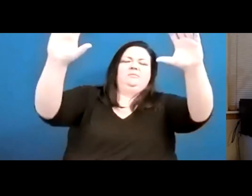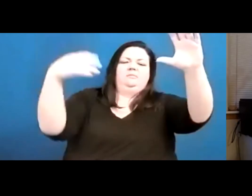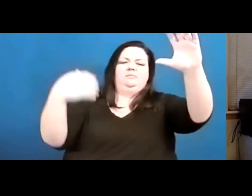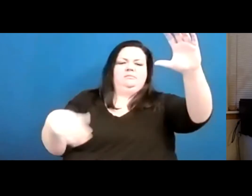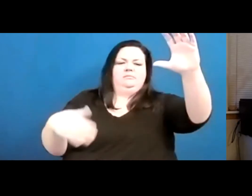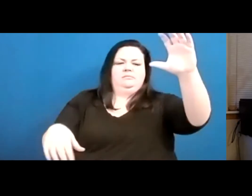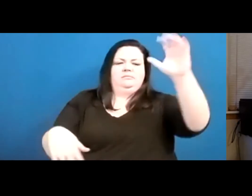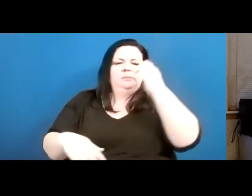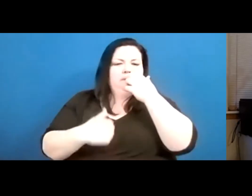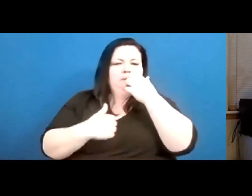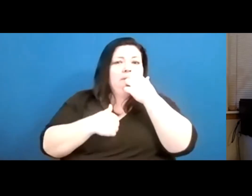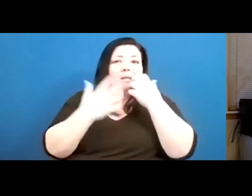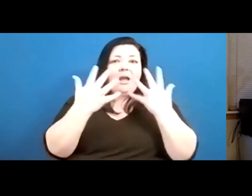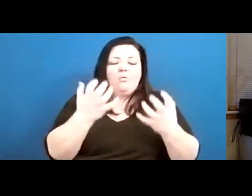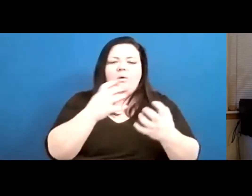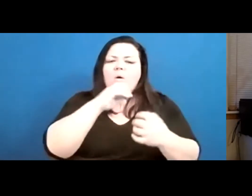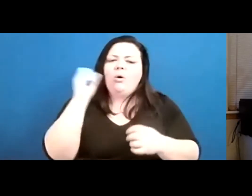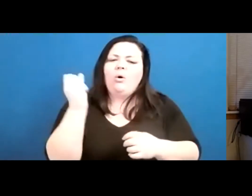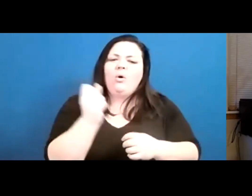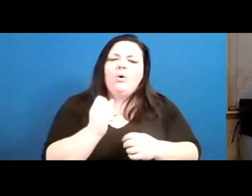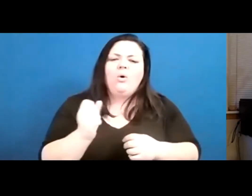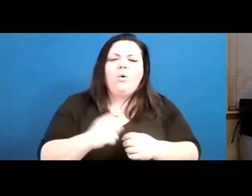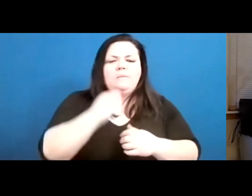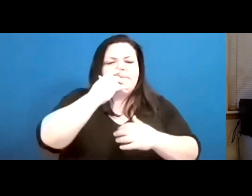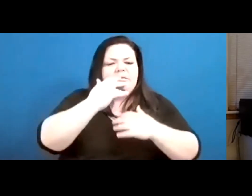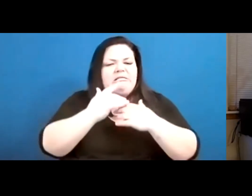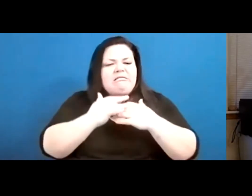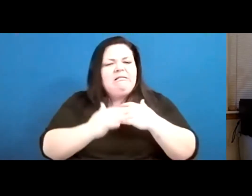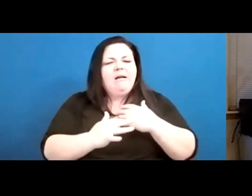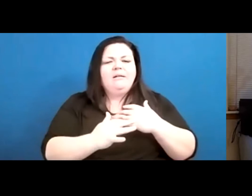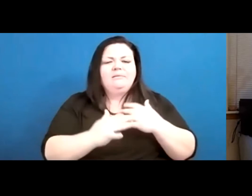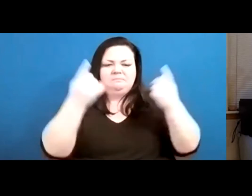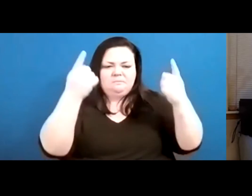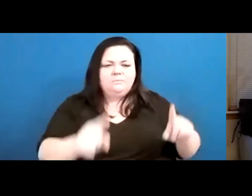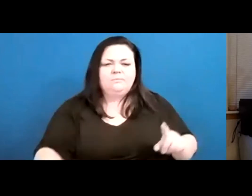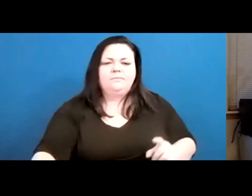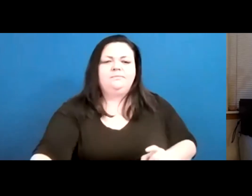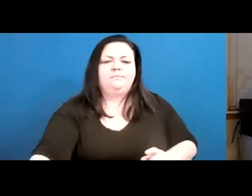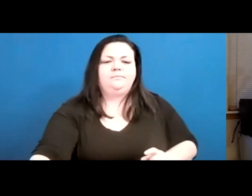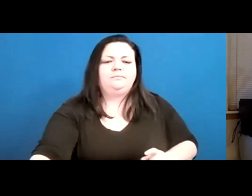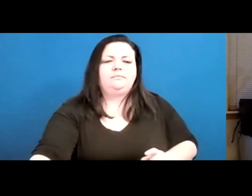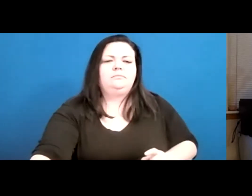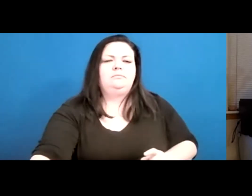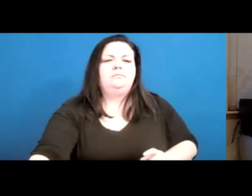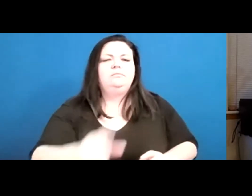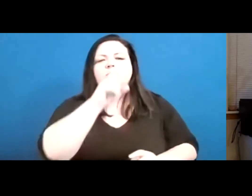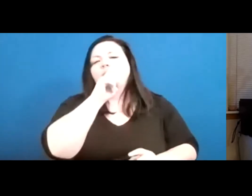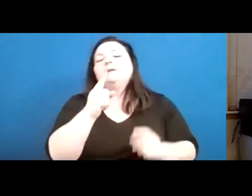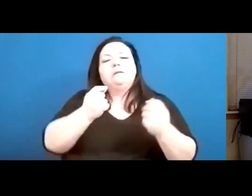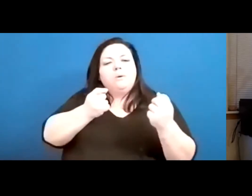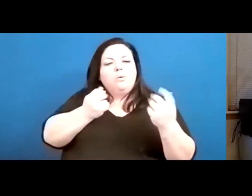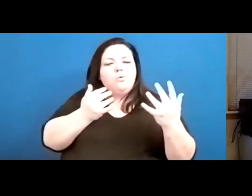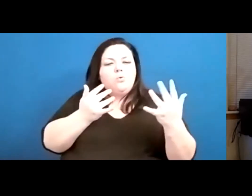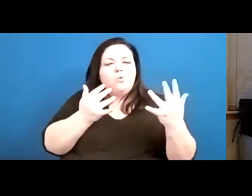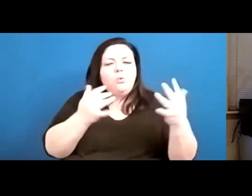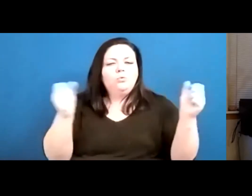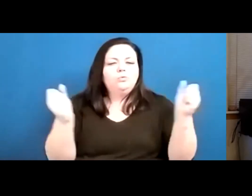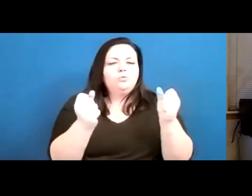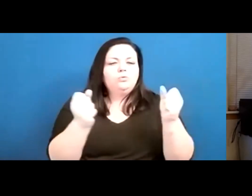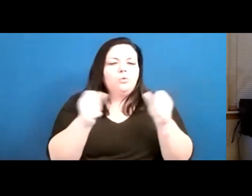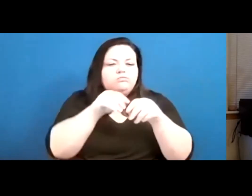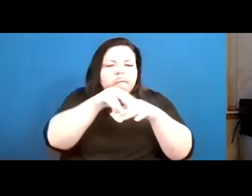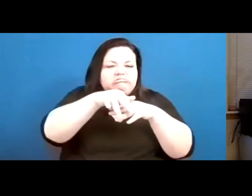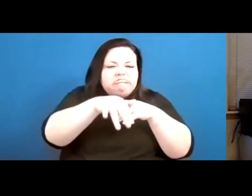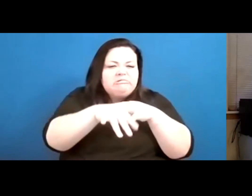I want the old blood fever to take, blaze/ the cold grate, so even across the room,/